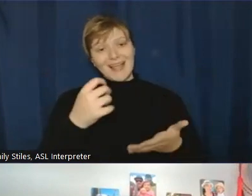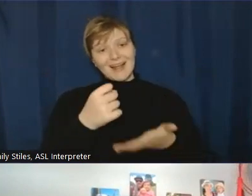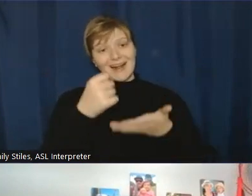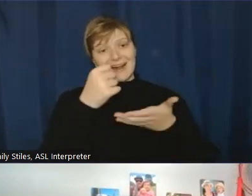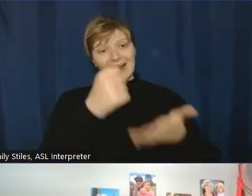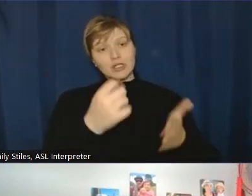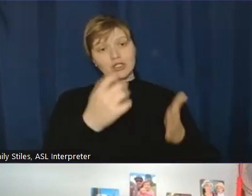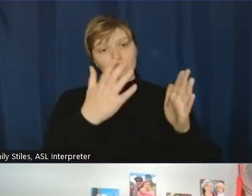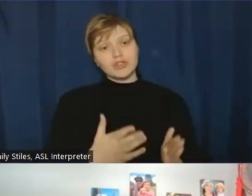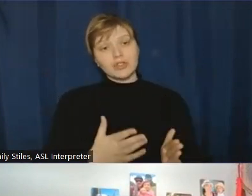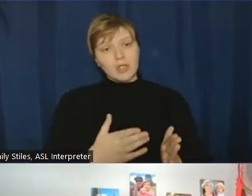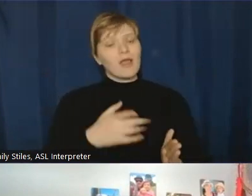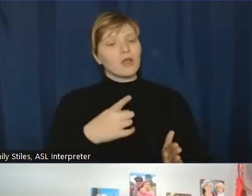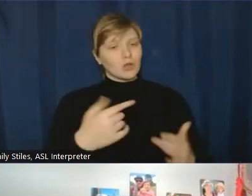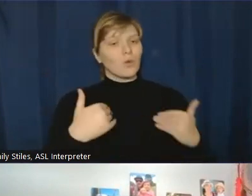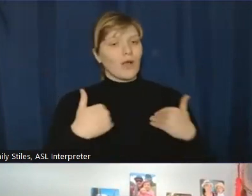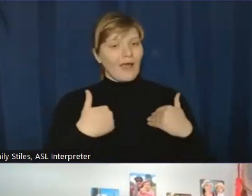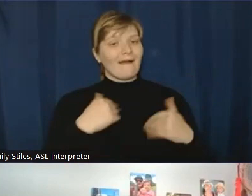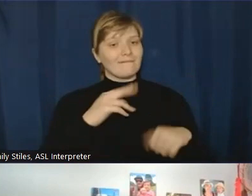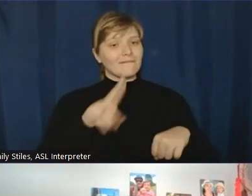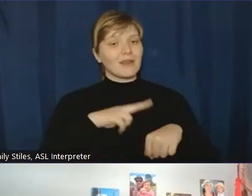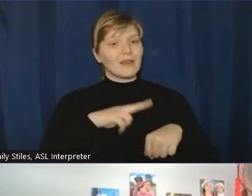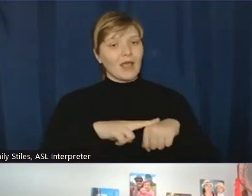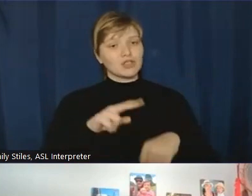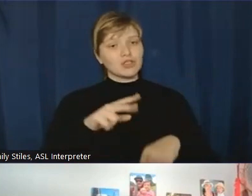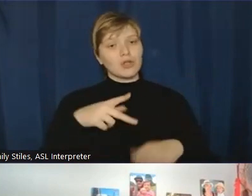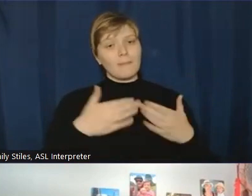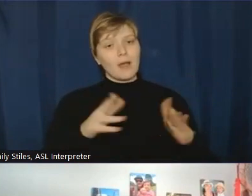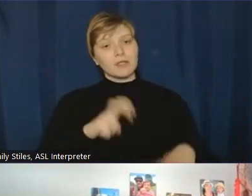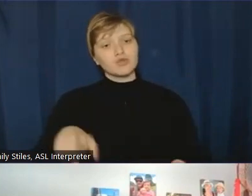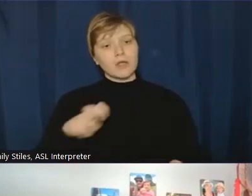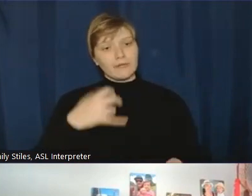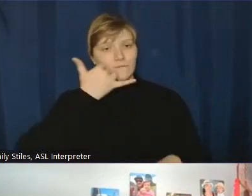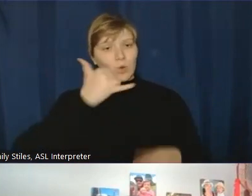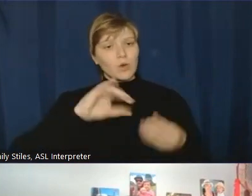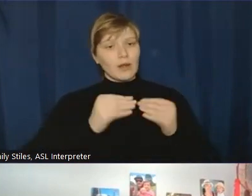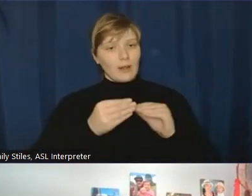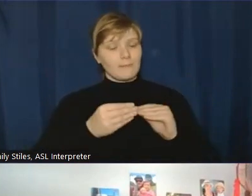on their website and an email. They can help to initiate those conversations. Of course,